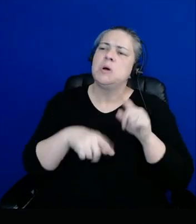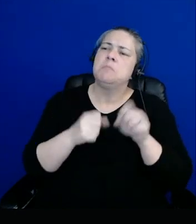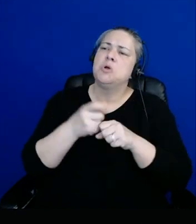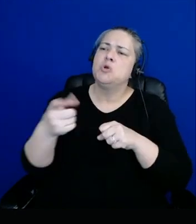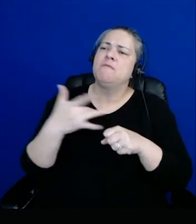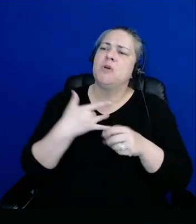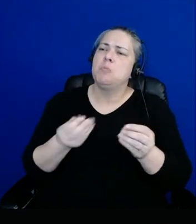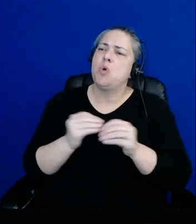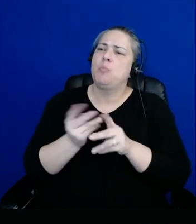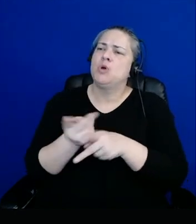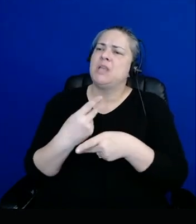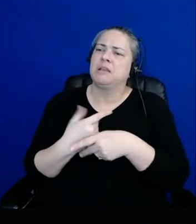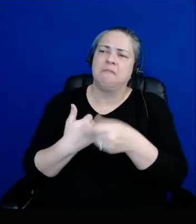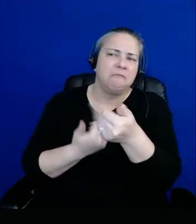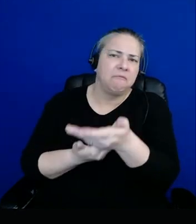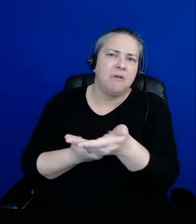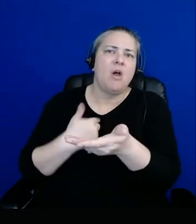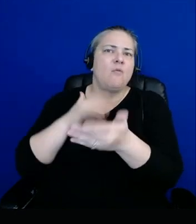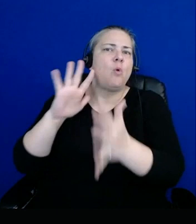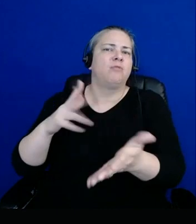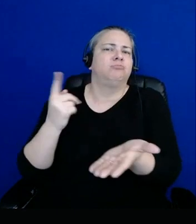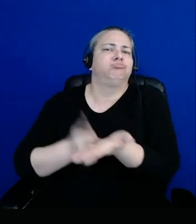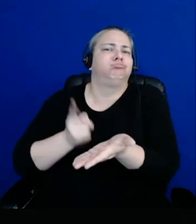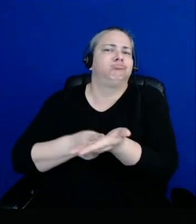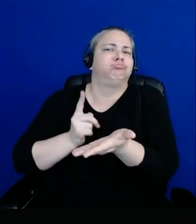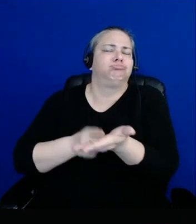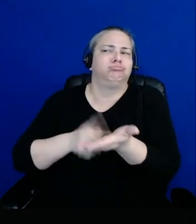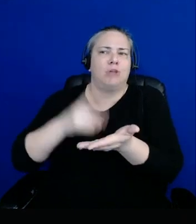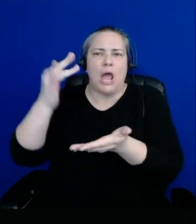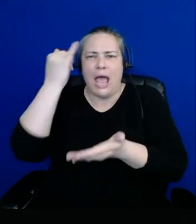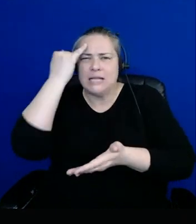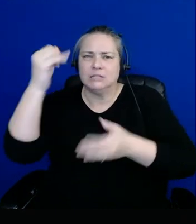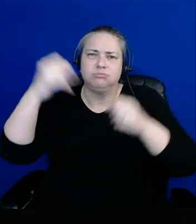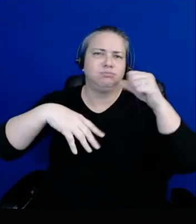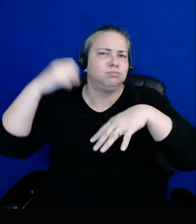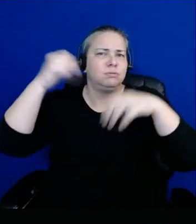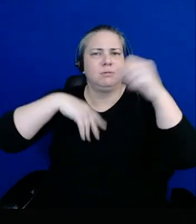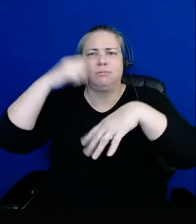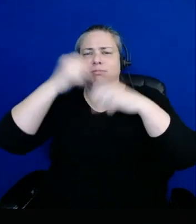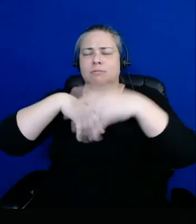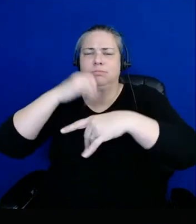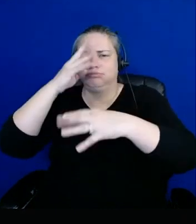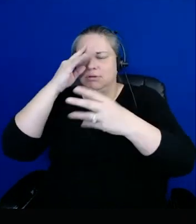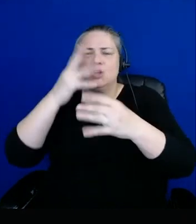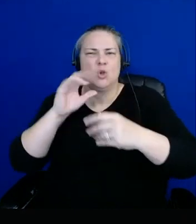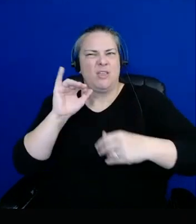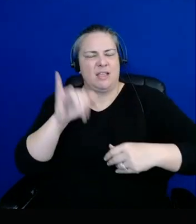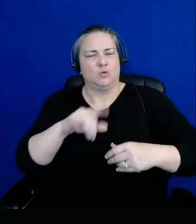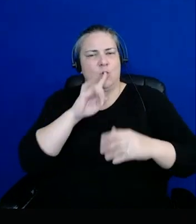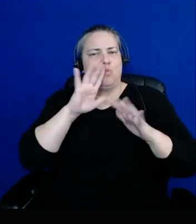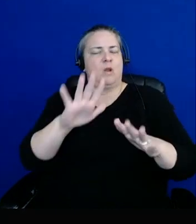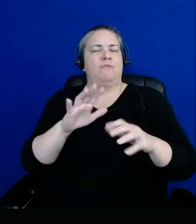Tell me what would make you more productive? And then we have these great discussions and ideas just start flowing.